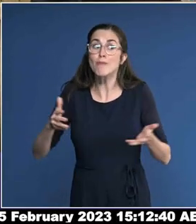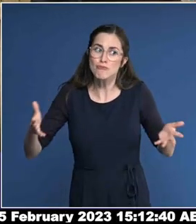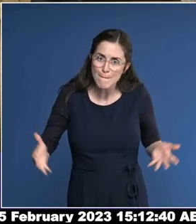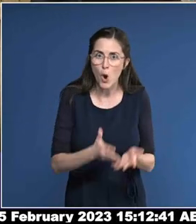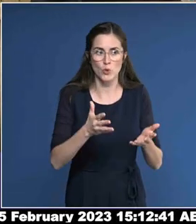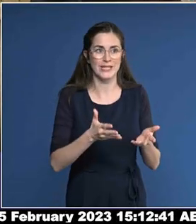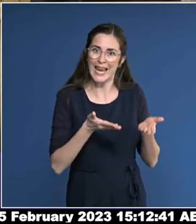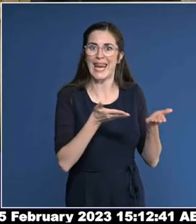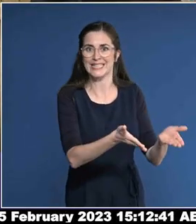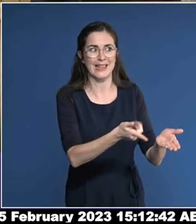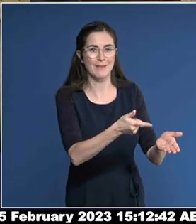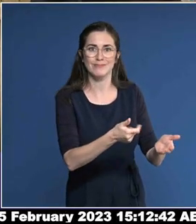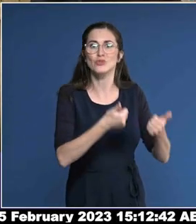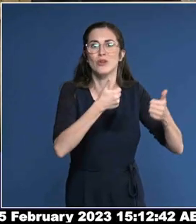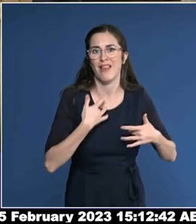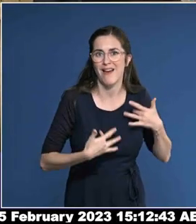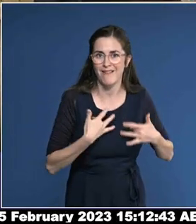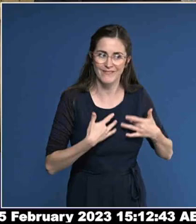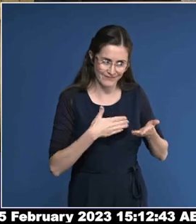I appreciate your contributions. Commissioner Bennett.